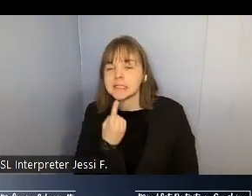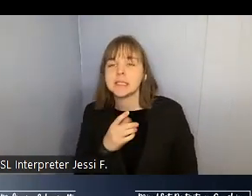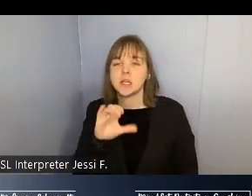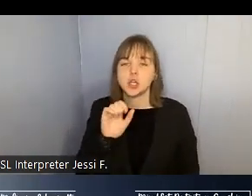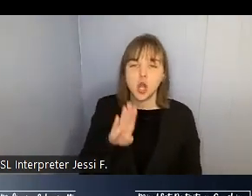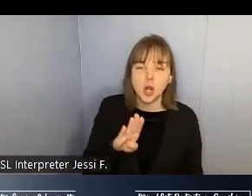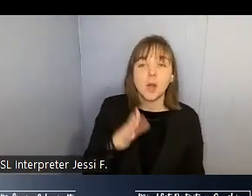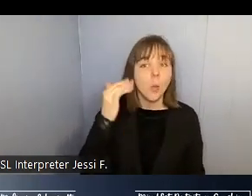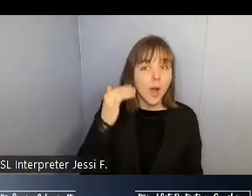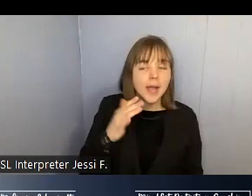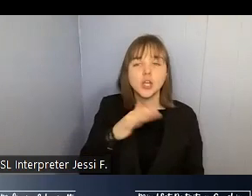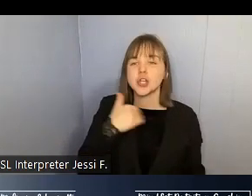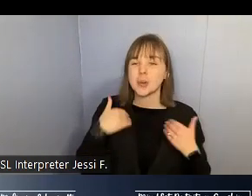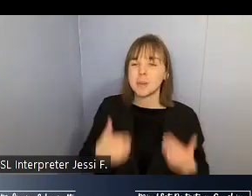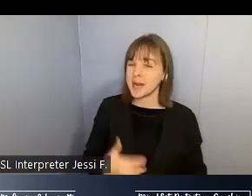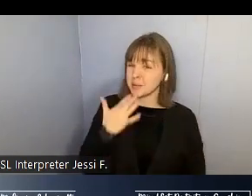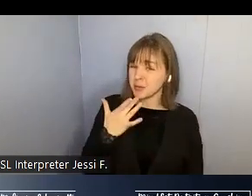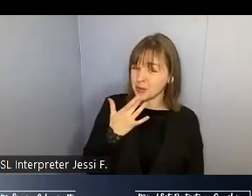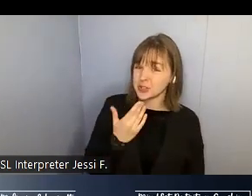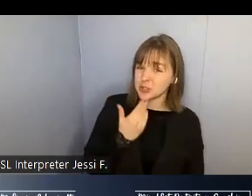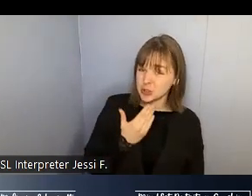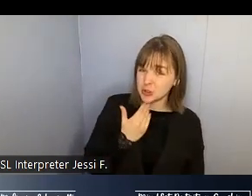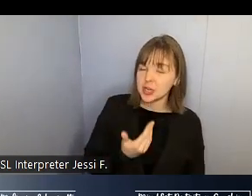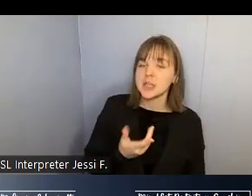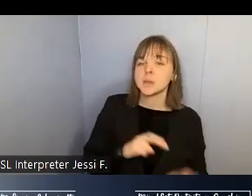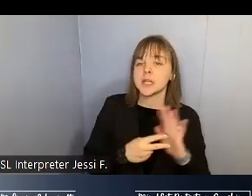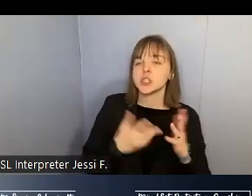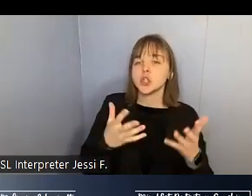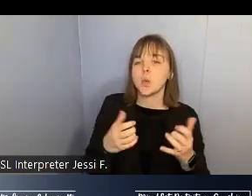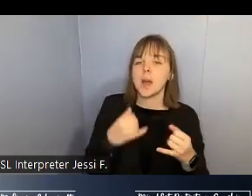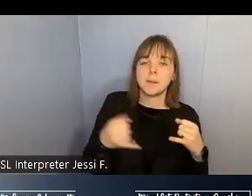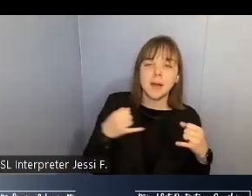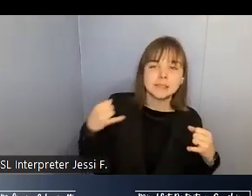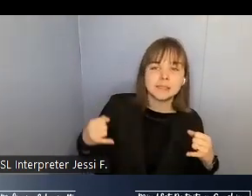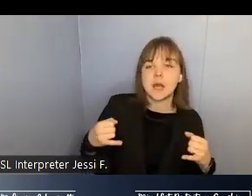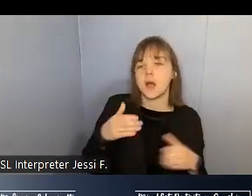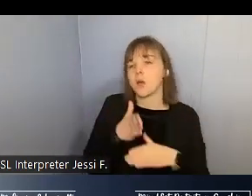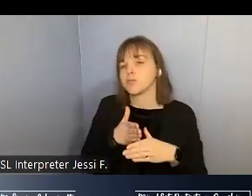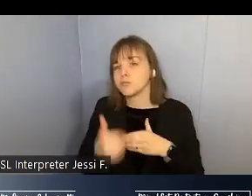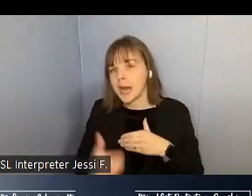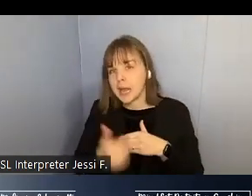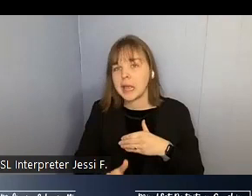So you start to want things like bread, and pasta, and rice, and a bagel. You start to get real hangry and really moody.